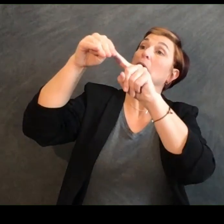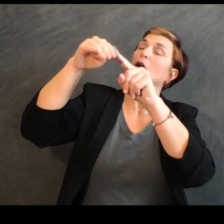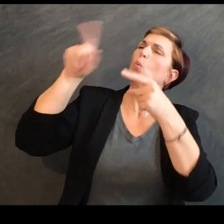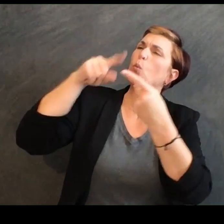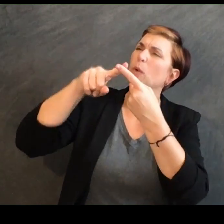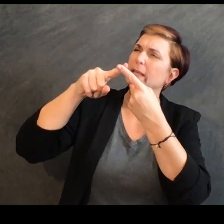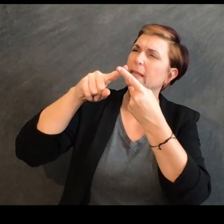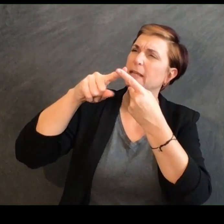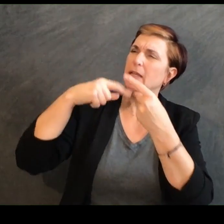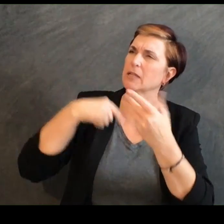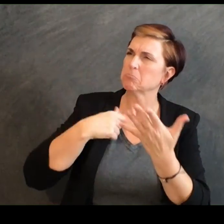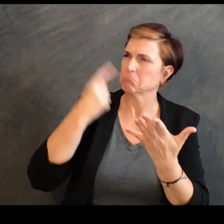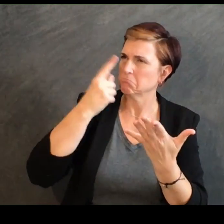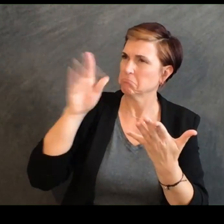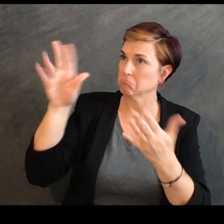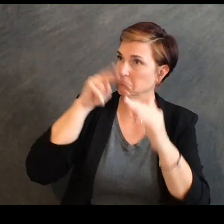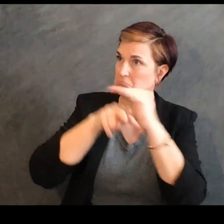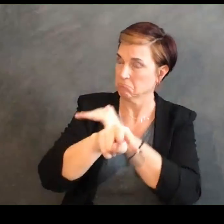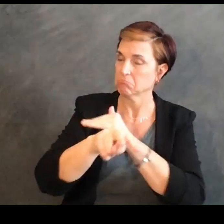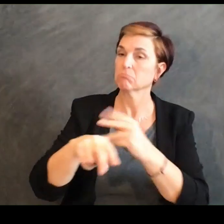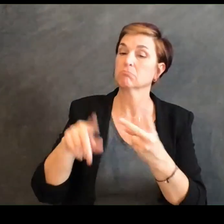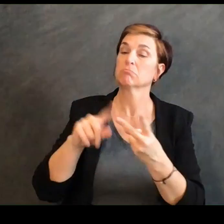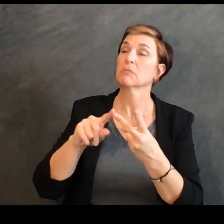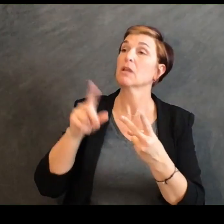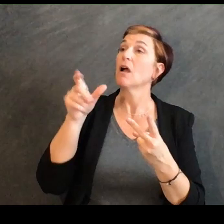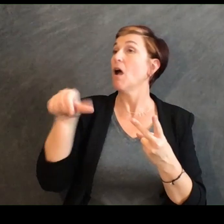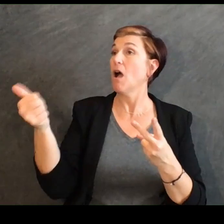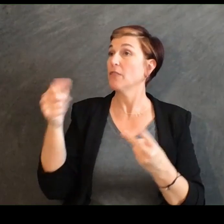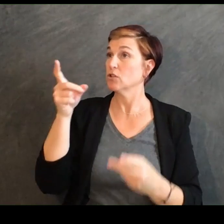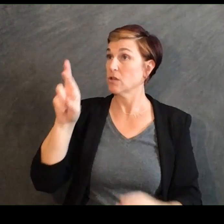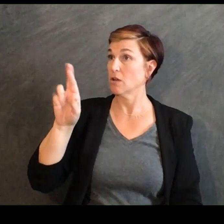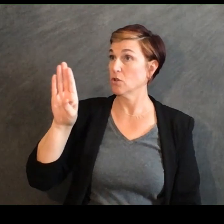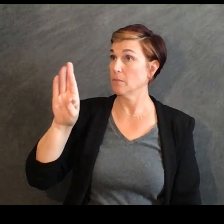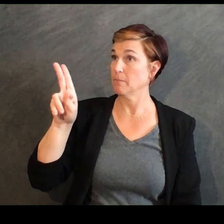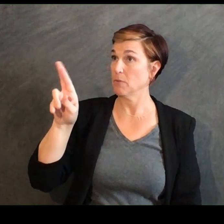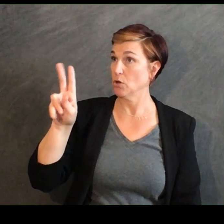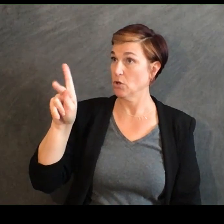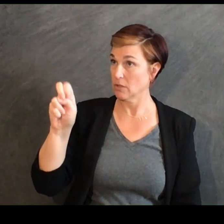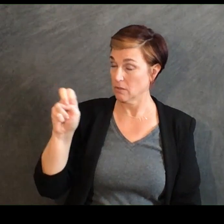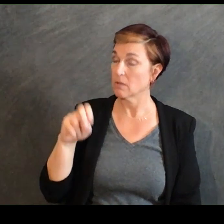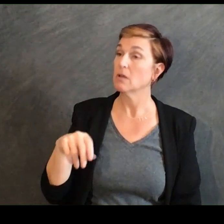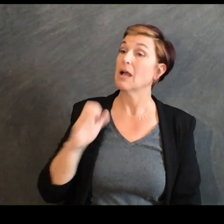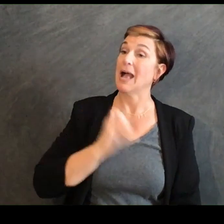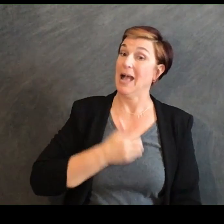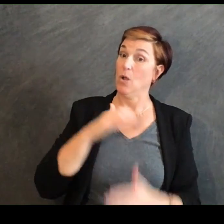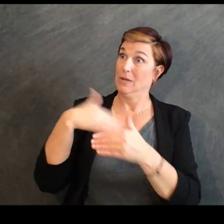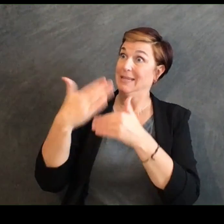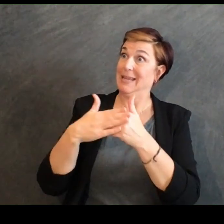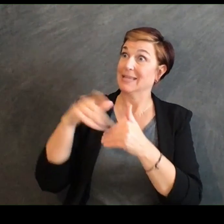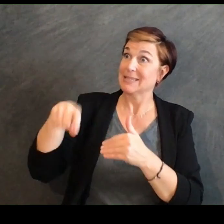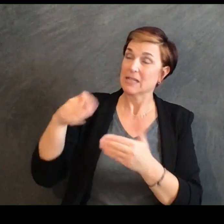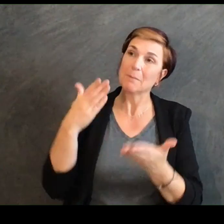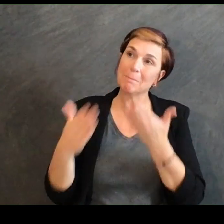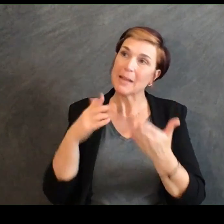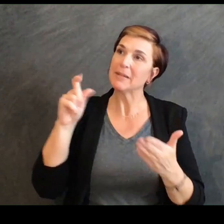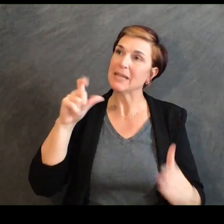tries to get its arms around this testkit shortage issue the next glaring need could be respirators and related hospital equipment so what is the